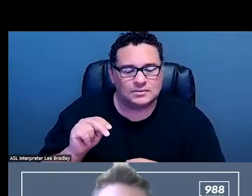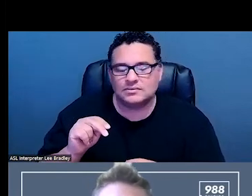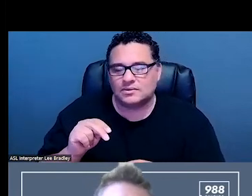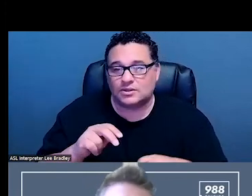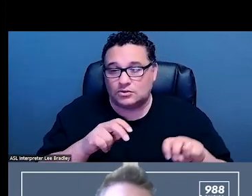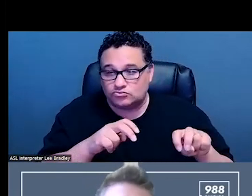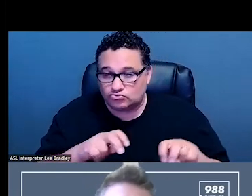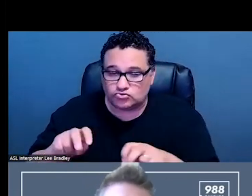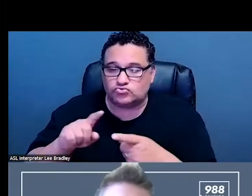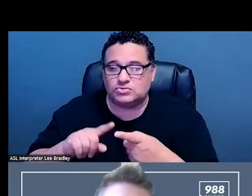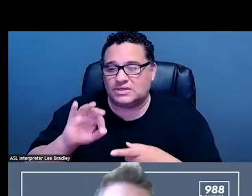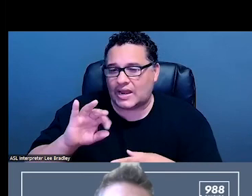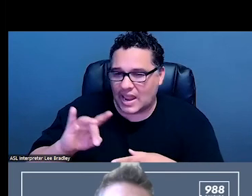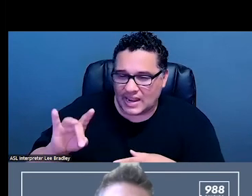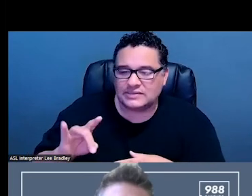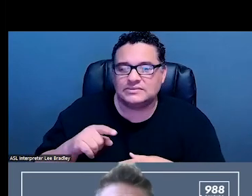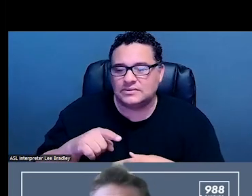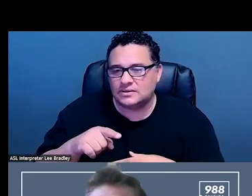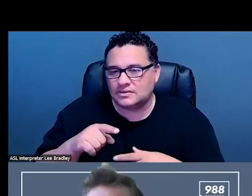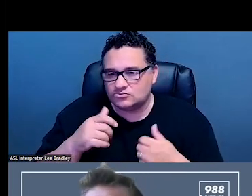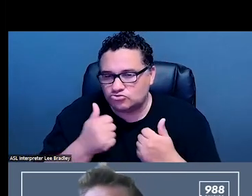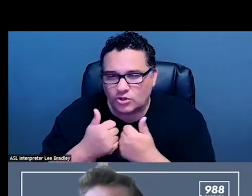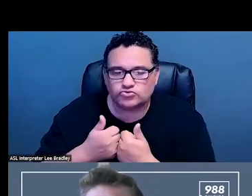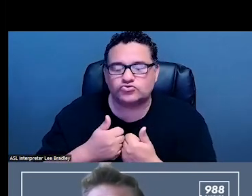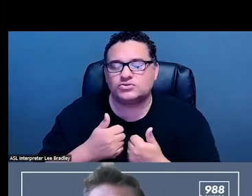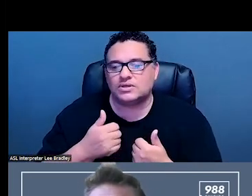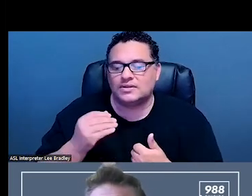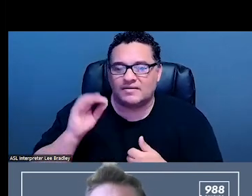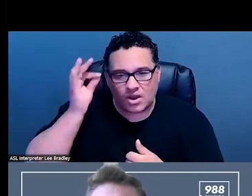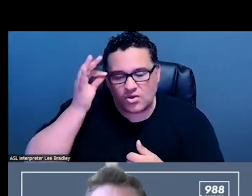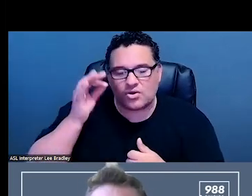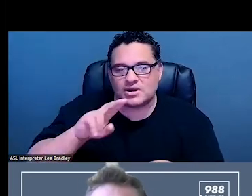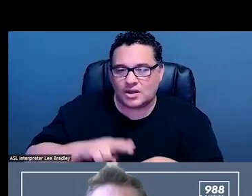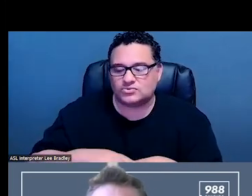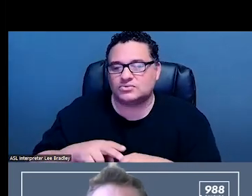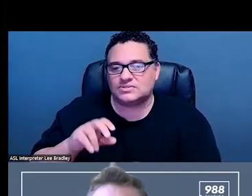IS, AND ALSO THE FEDERAL AND NATIONAL STAKEHOLDERS. ALSO, THE STATES AND